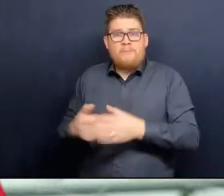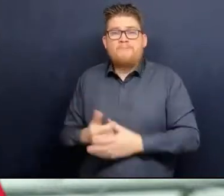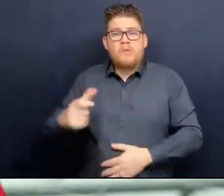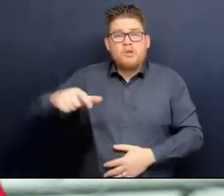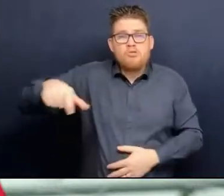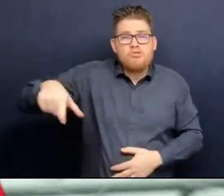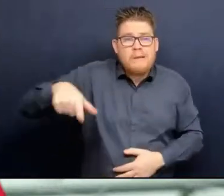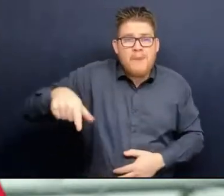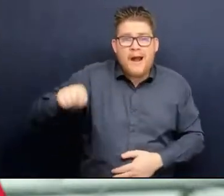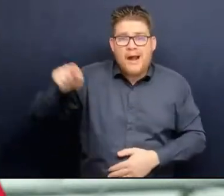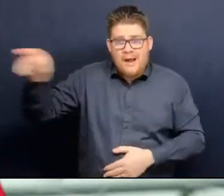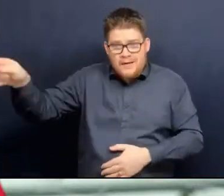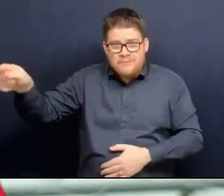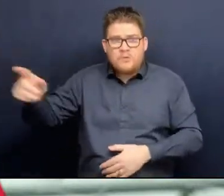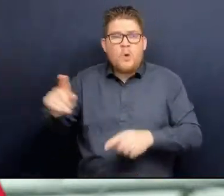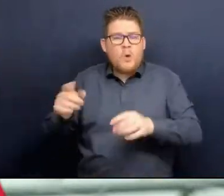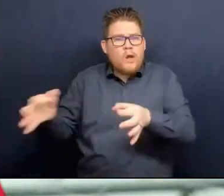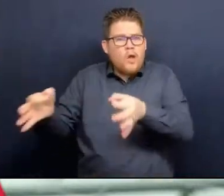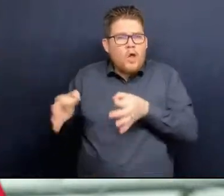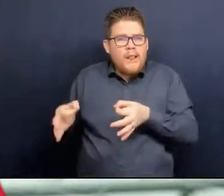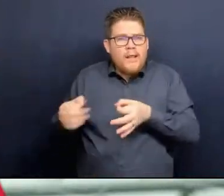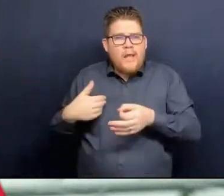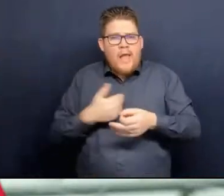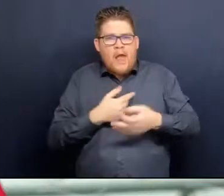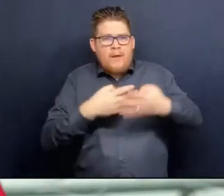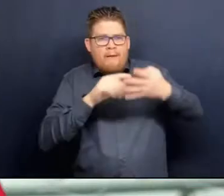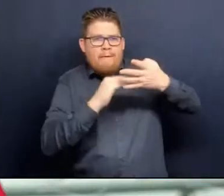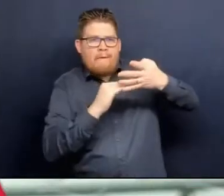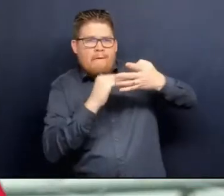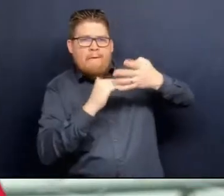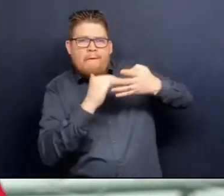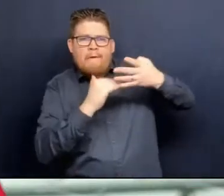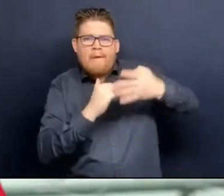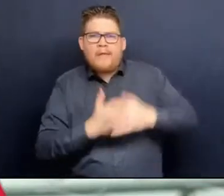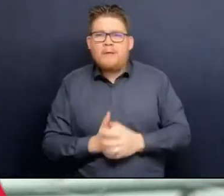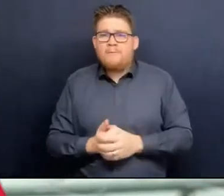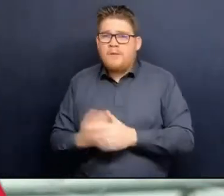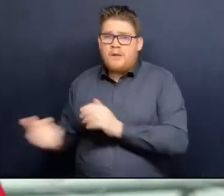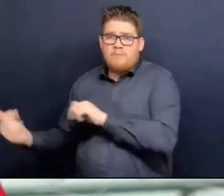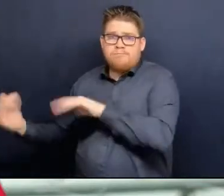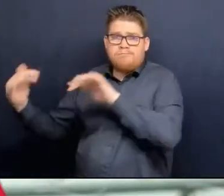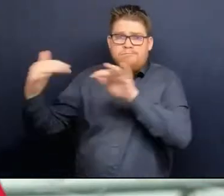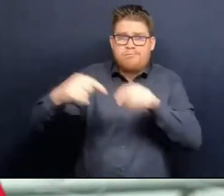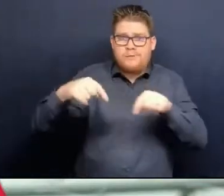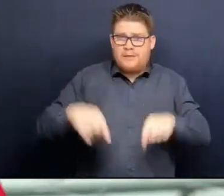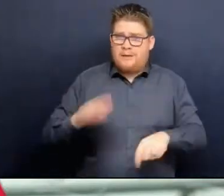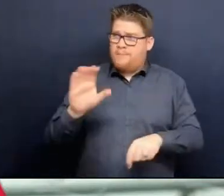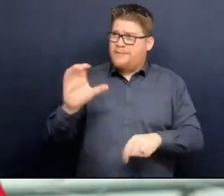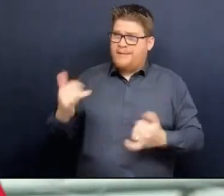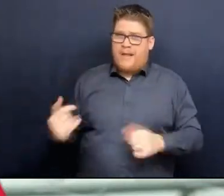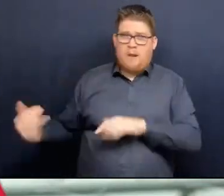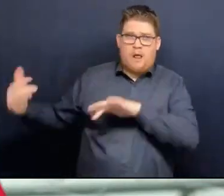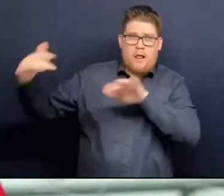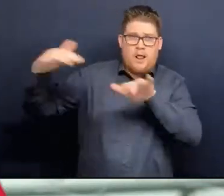couple of years that we get a lot of people who come to BC at this period of time zone. No,